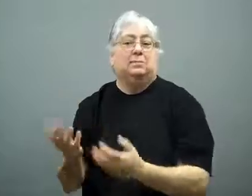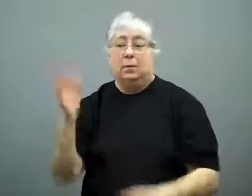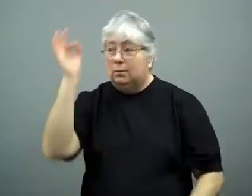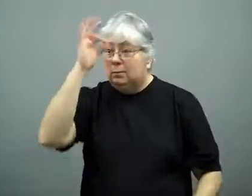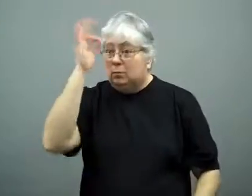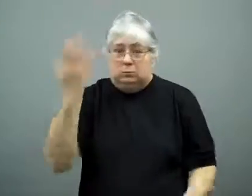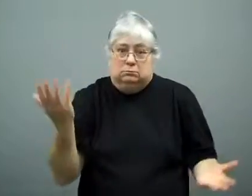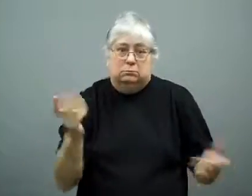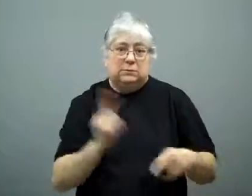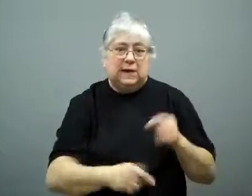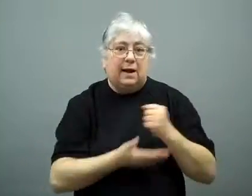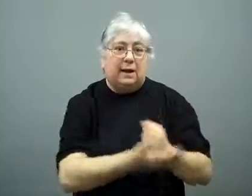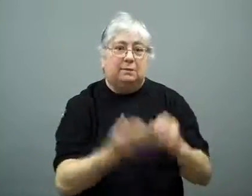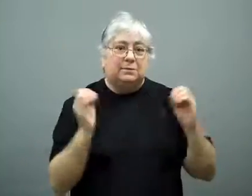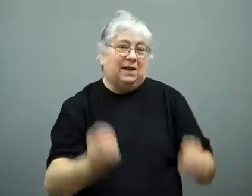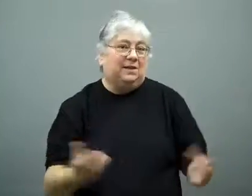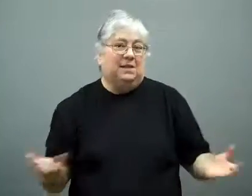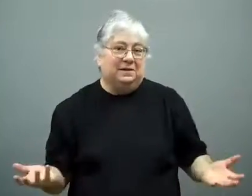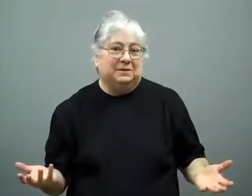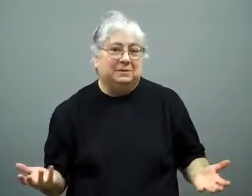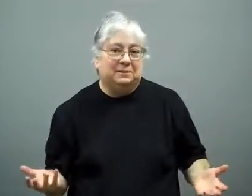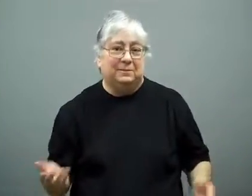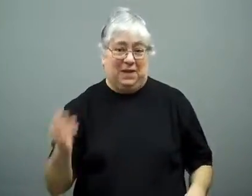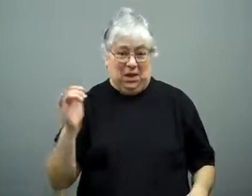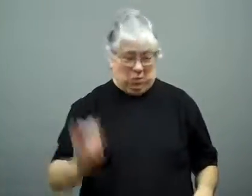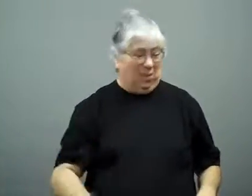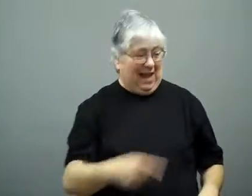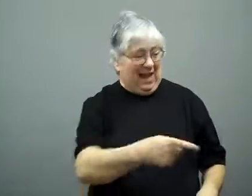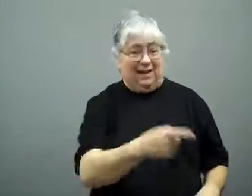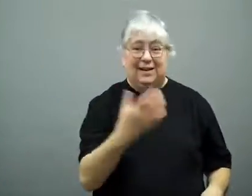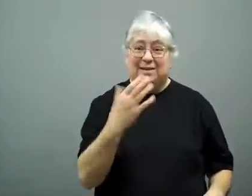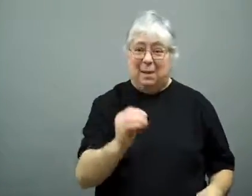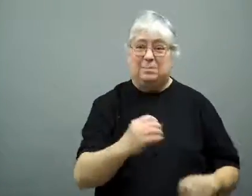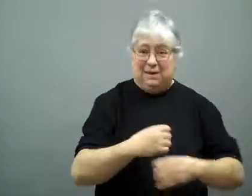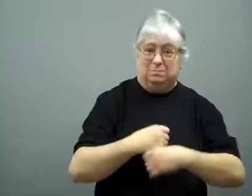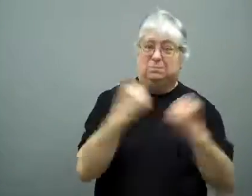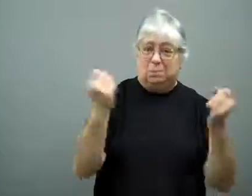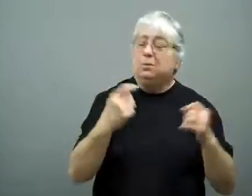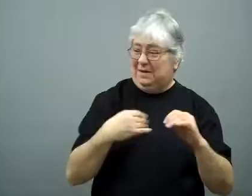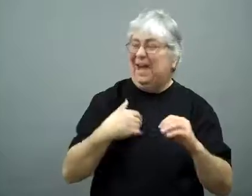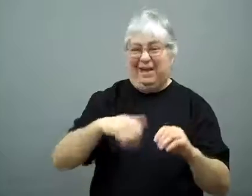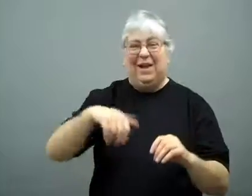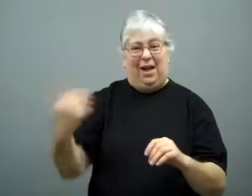If they don't know, they can't help.